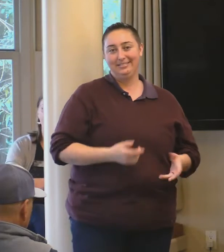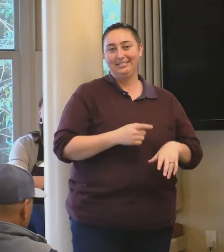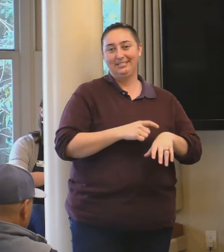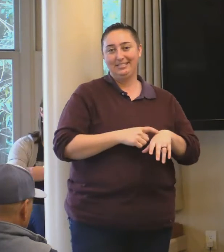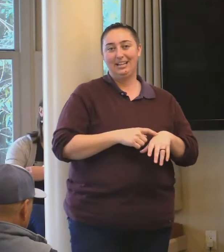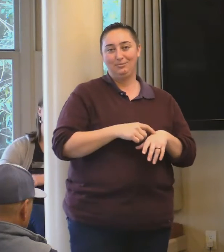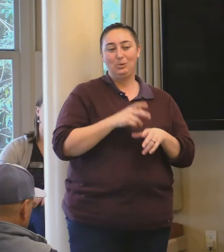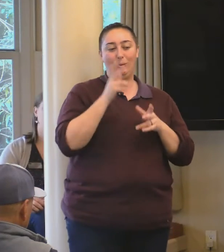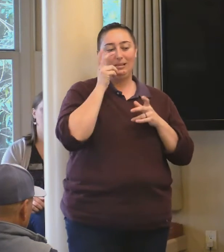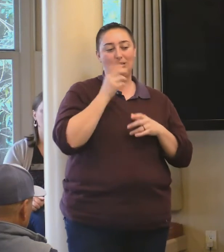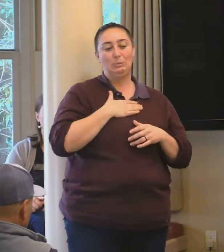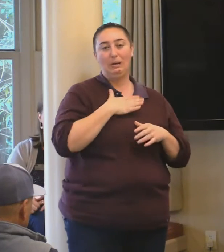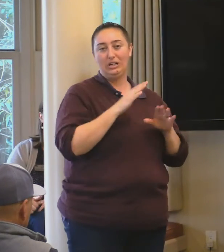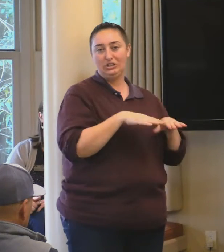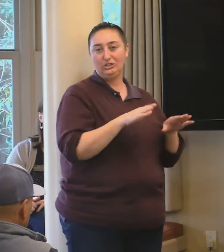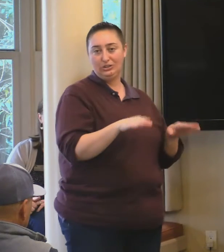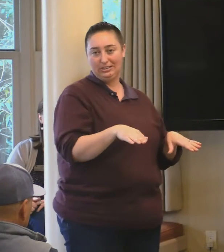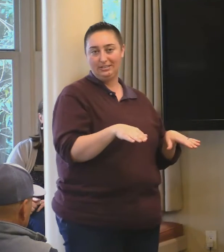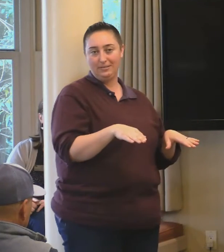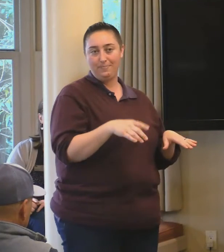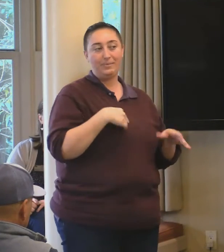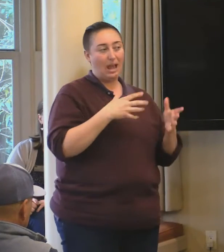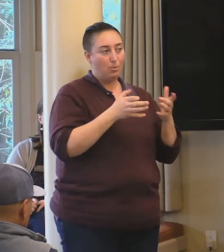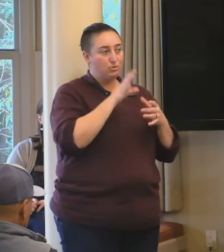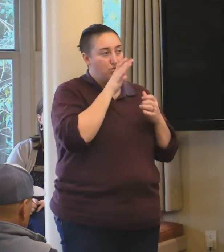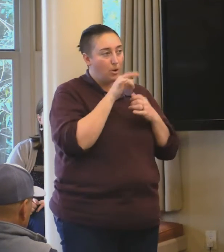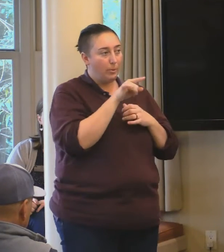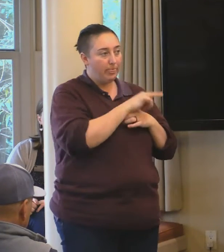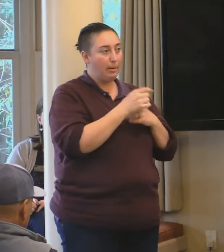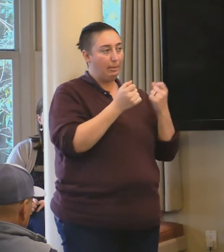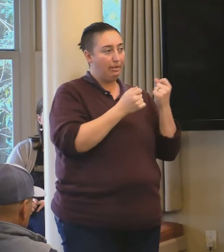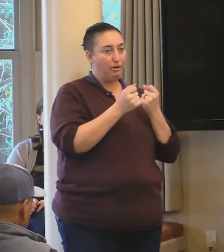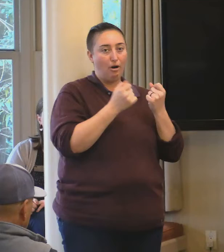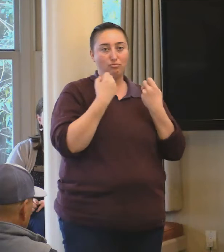100,000 times or Kay, I'm exhausted when it comes time to listen to my own children. I want to talk to my kids on the